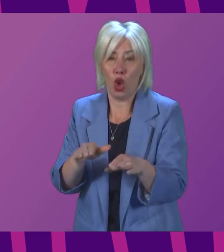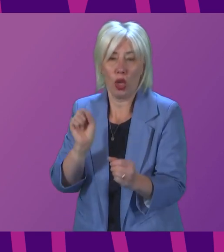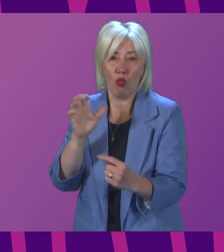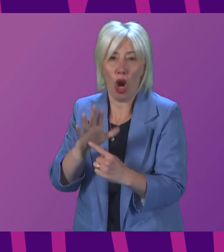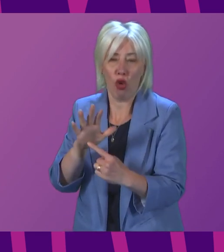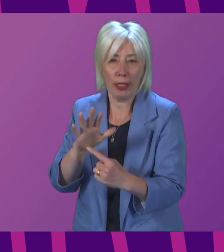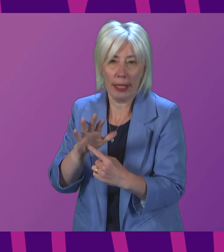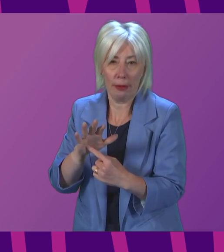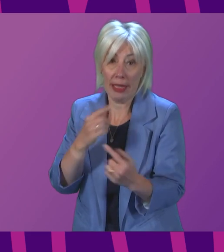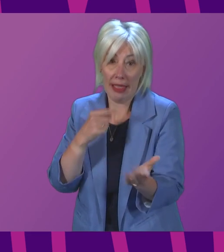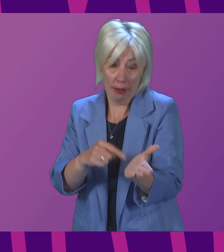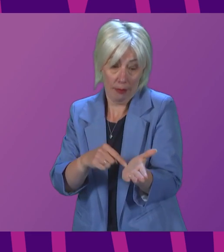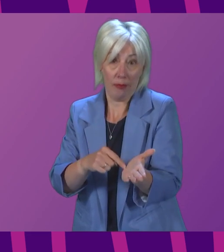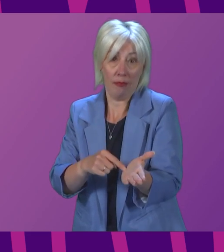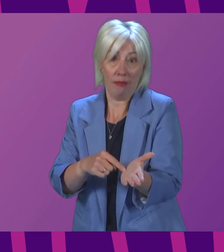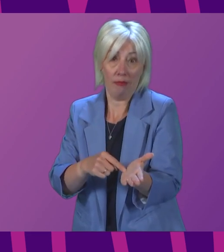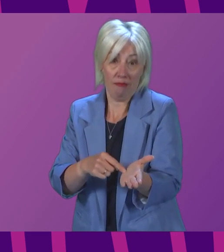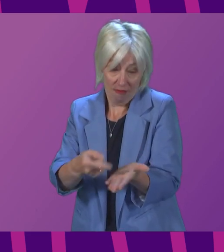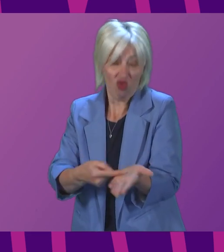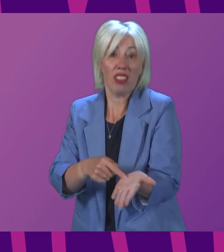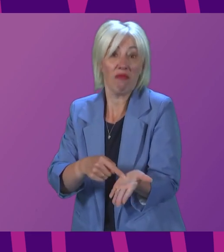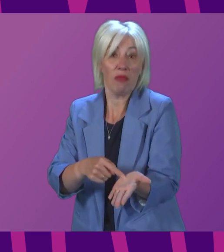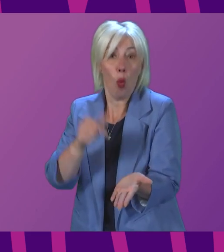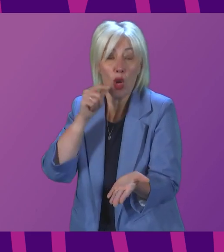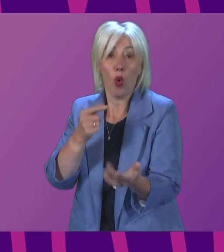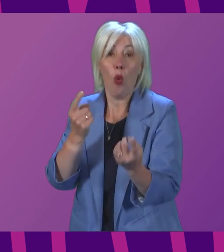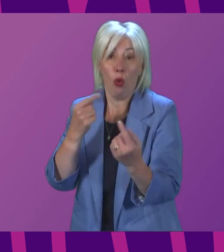It is there is black and white, and we know that the facts back it up, because our courts